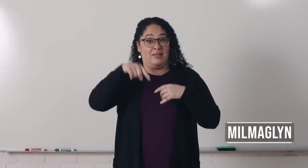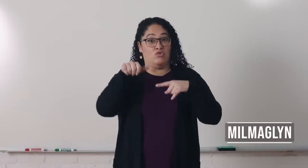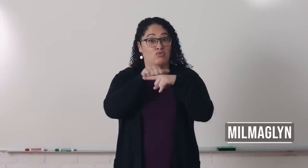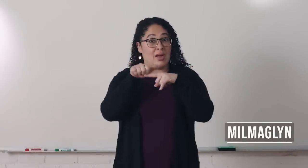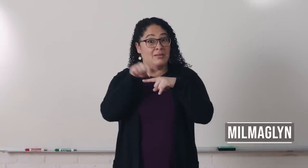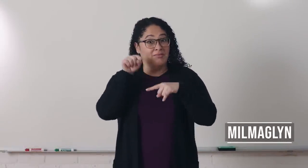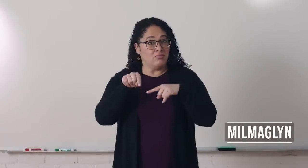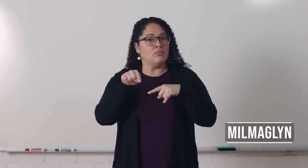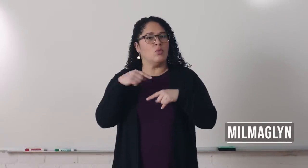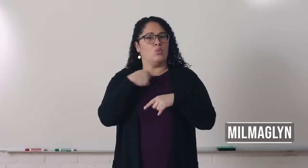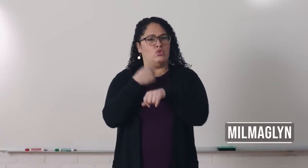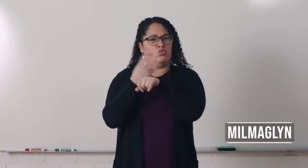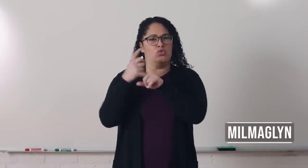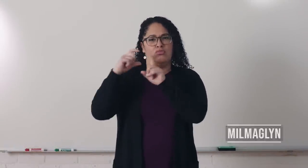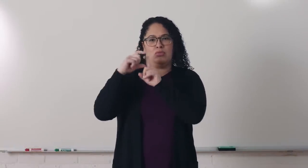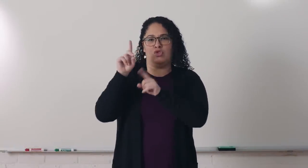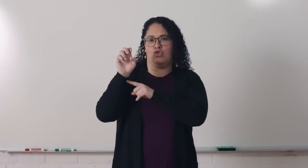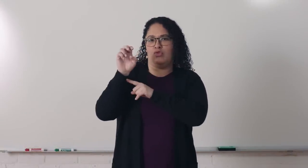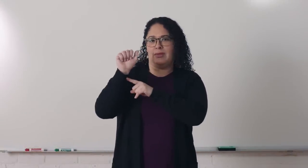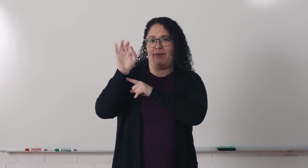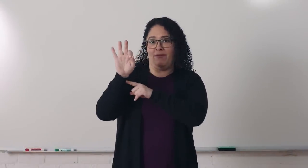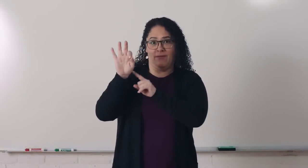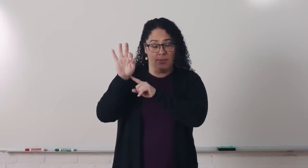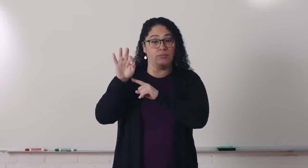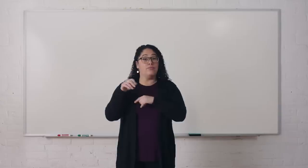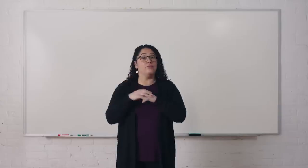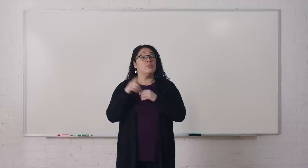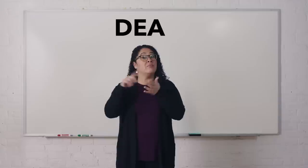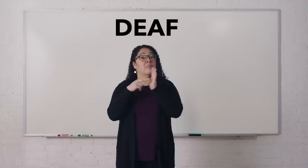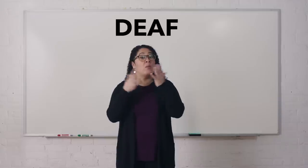For this training, we use the term “Deaf” in an all-inclusive way to denote people with